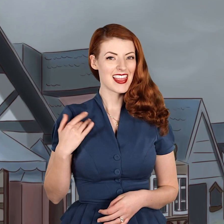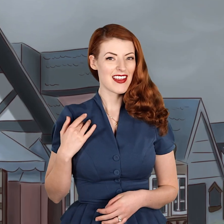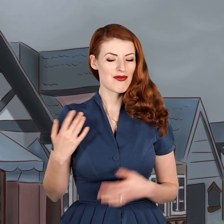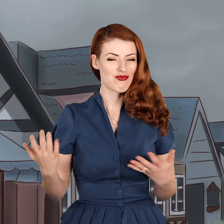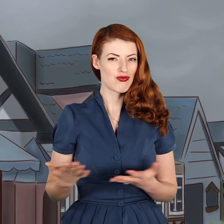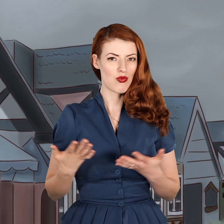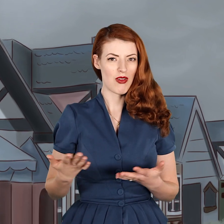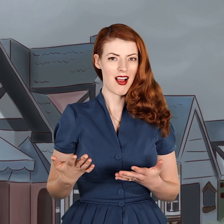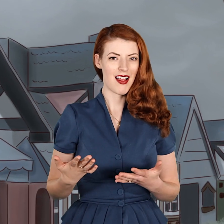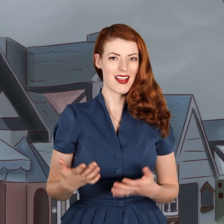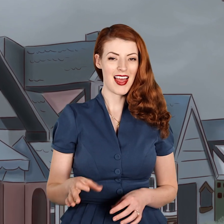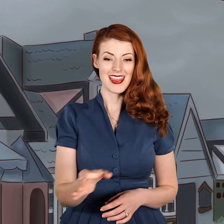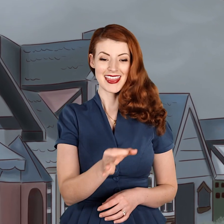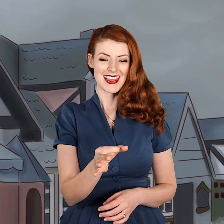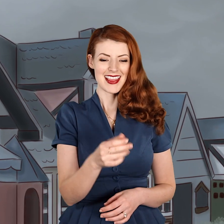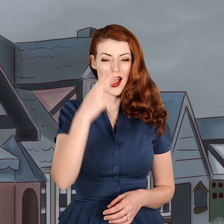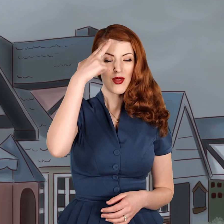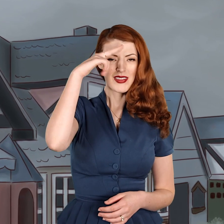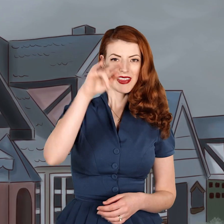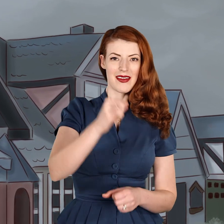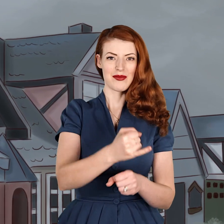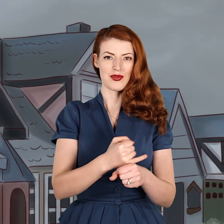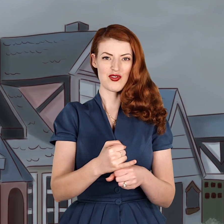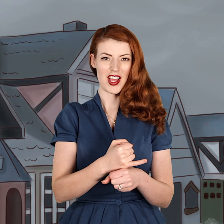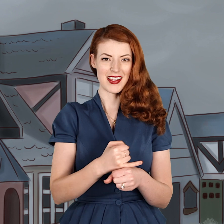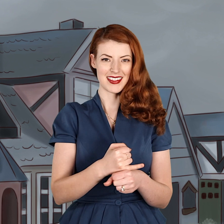He lived in the town of Gray.